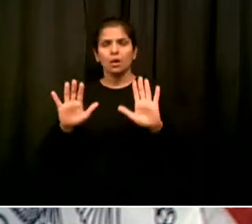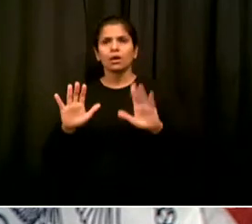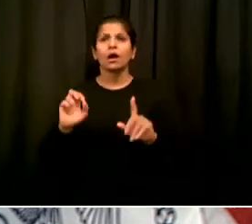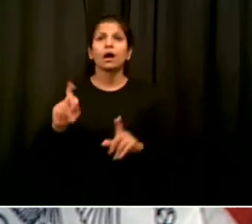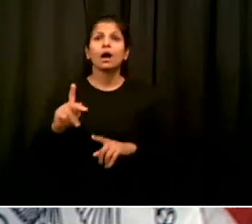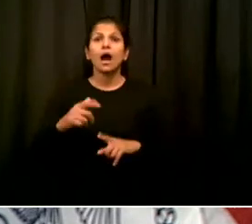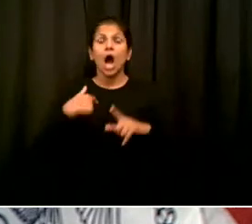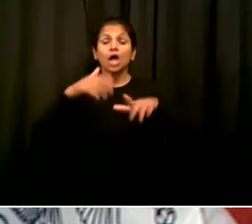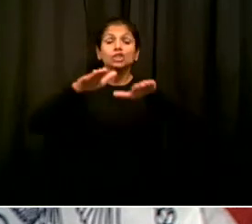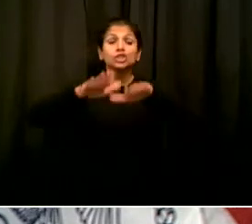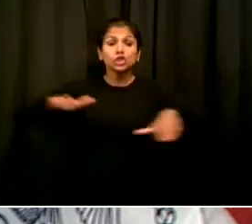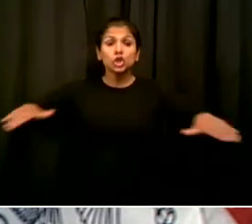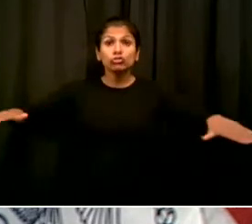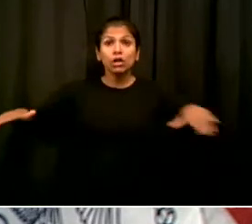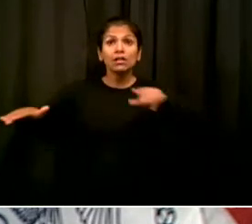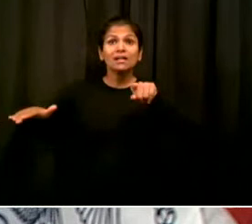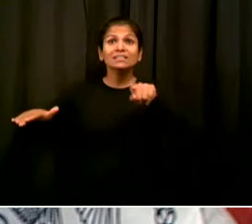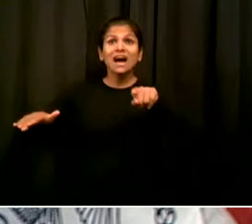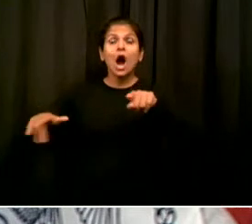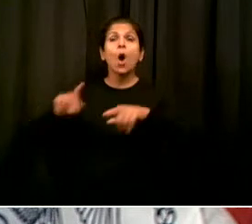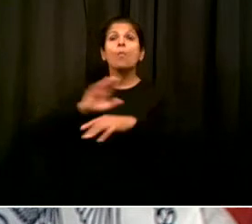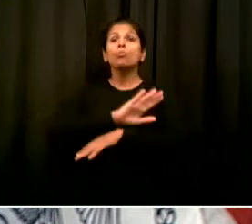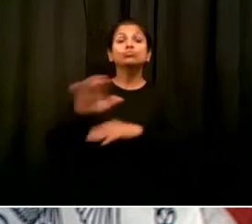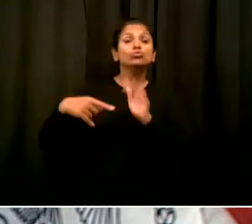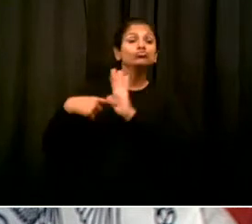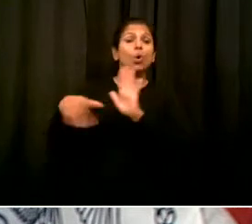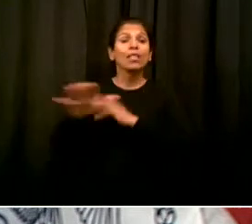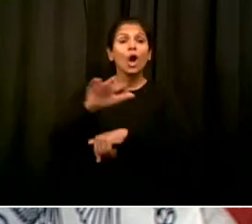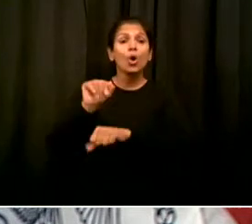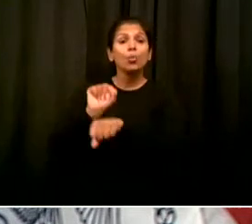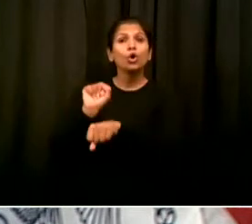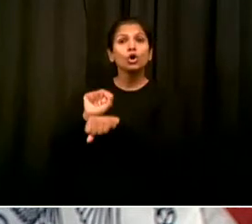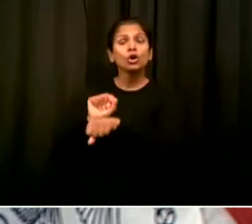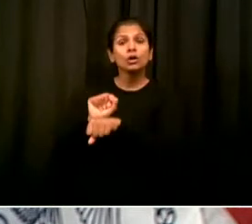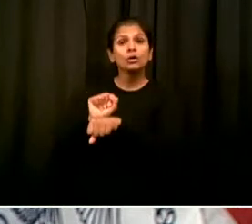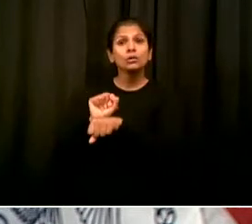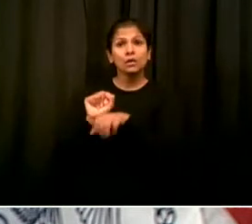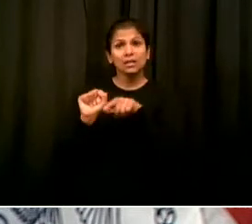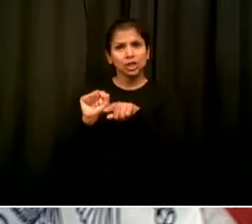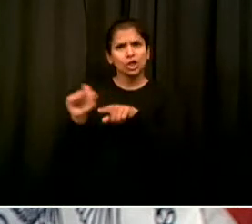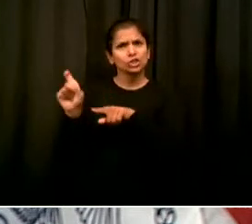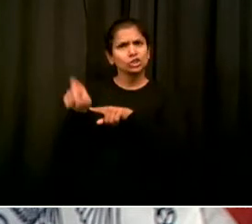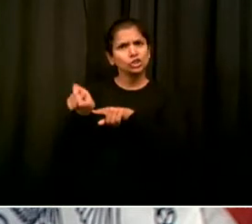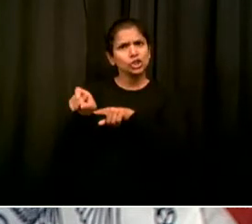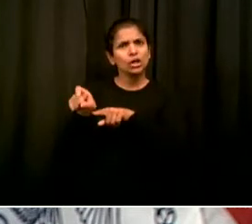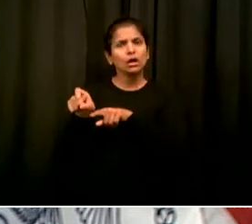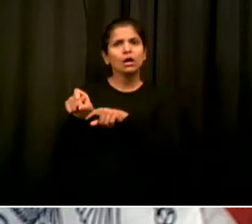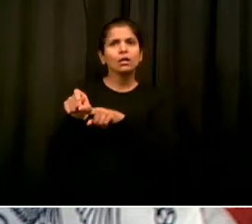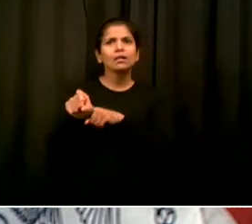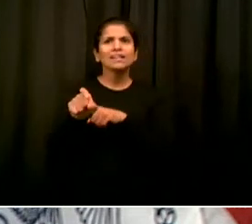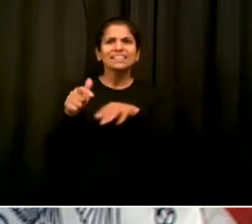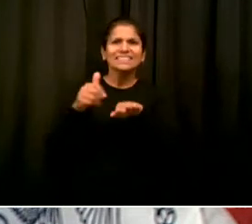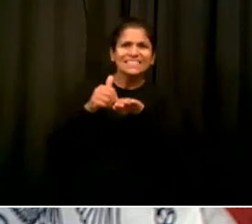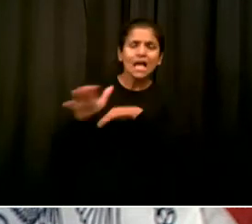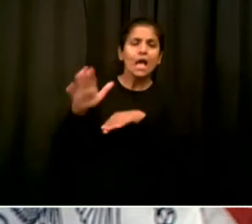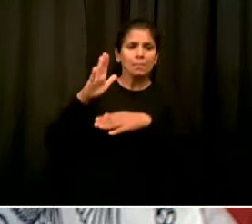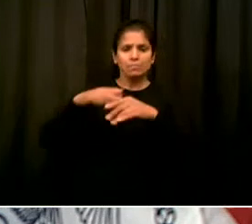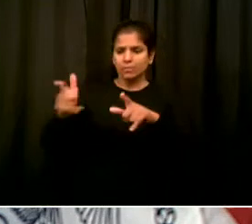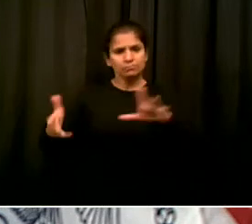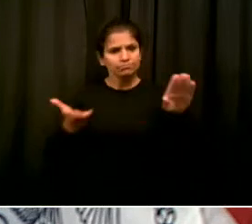KIDS AND FAMILIES ARE DEALING WITH ALL SORTS OF CHALLENNESG. SOOECITTGY OAOAL HERE IS, OF COURSE, KIDS SHOULD FINISH ALL THE COURSE